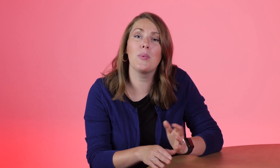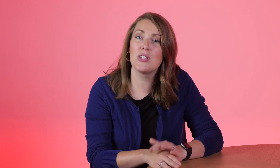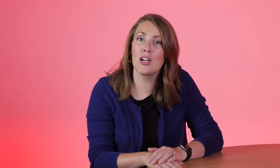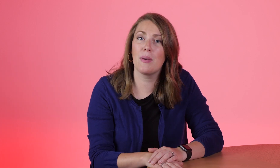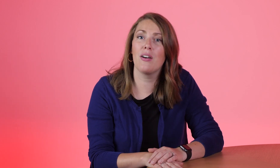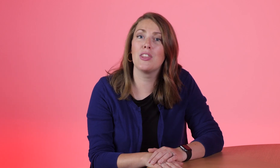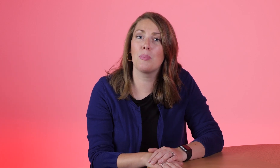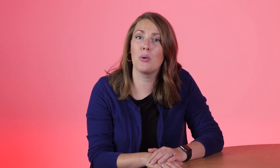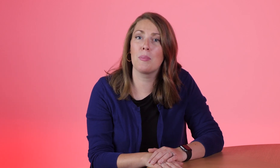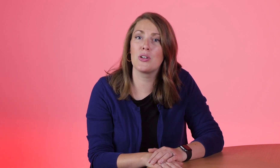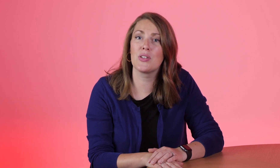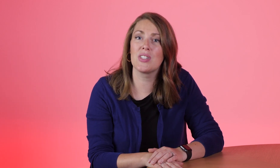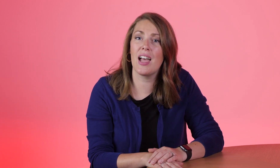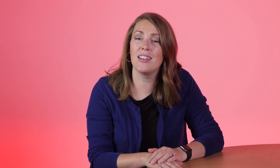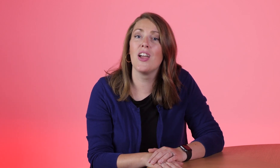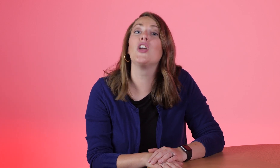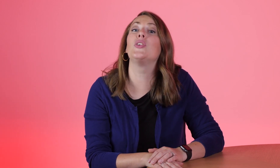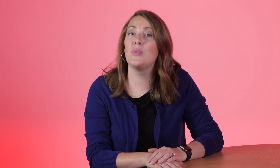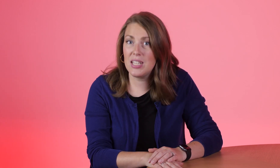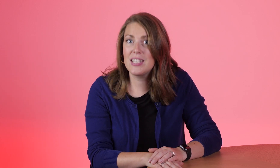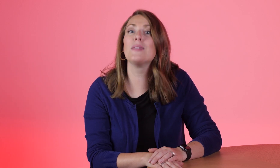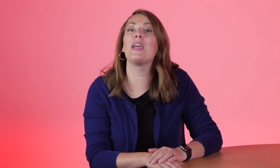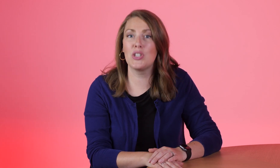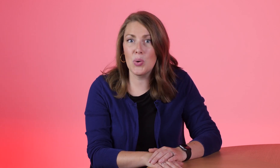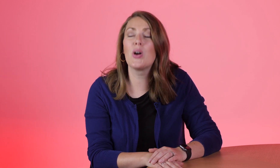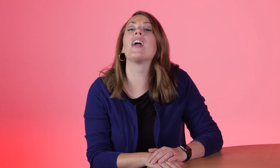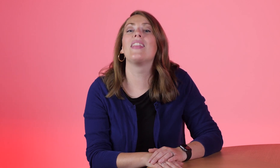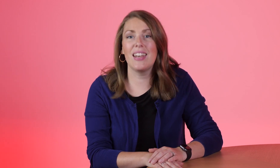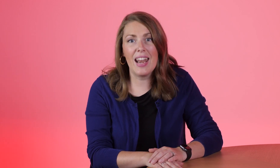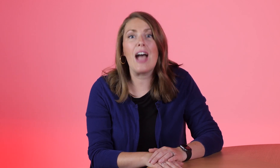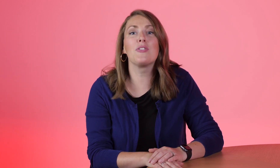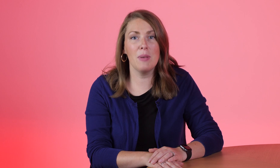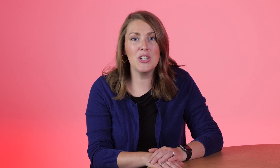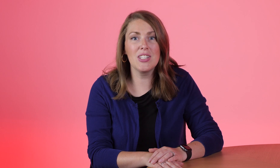signal that we talked about in the parameters of sign you need to make sure that an affirmation